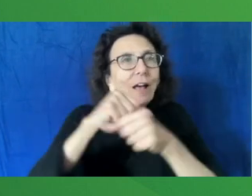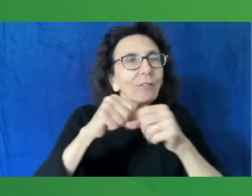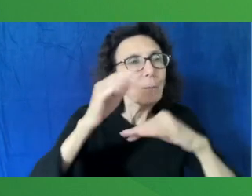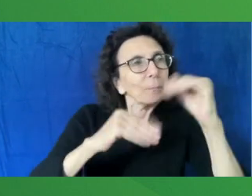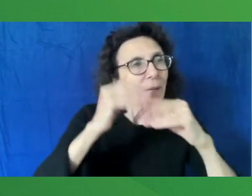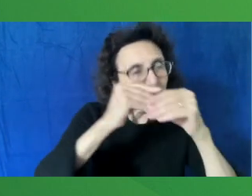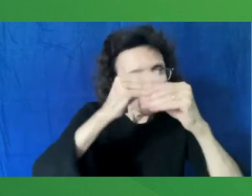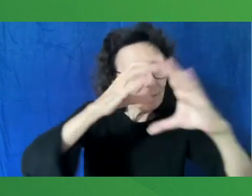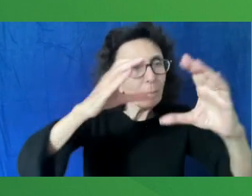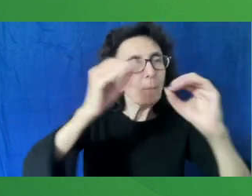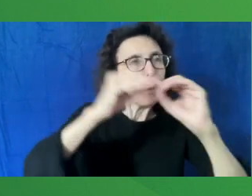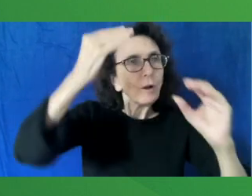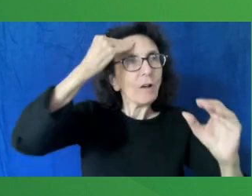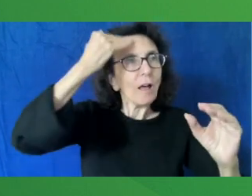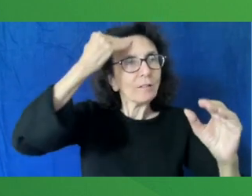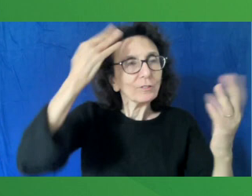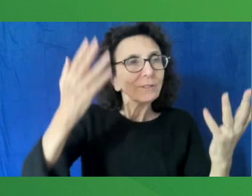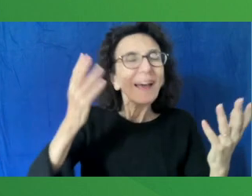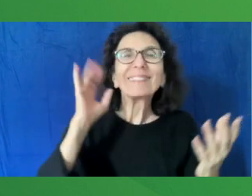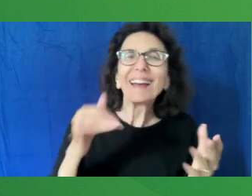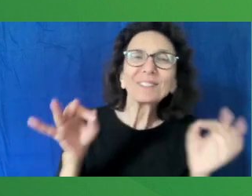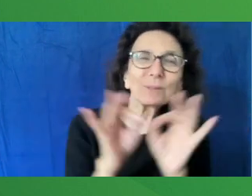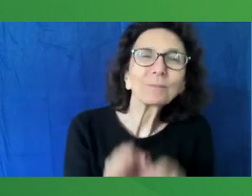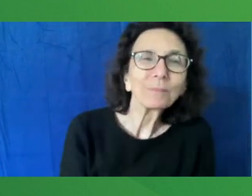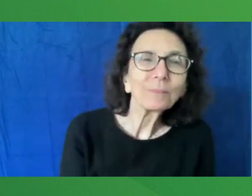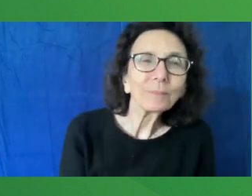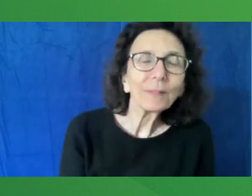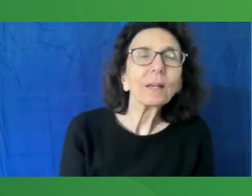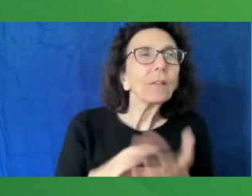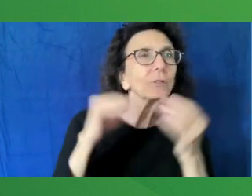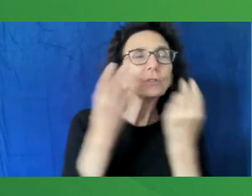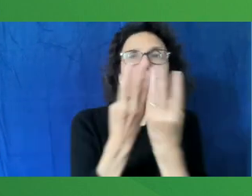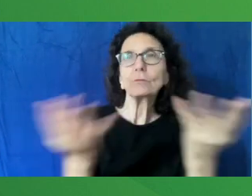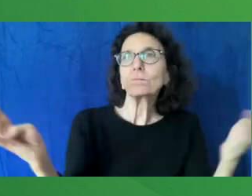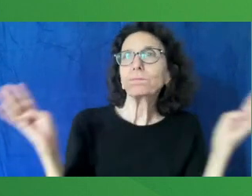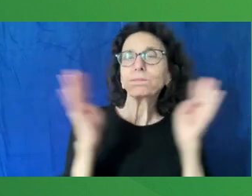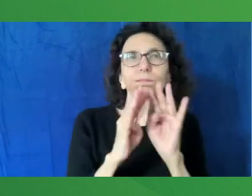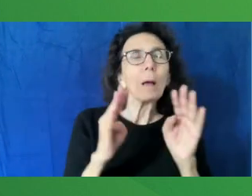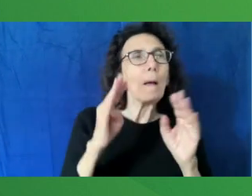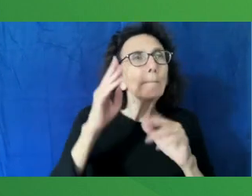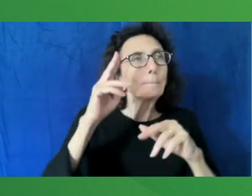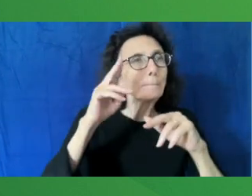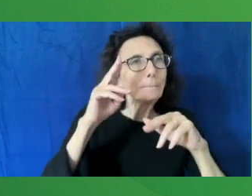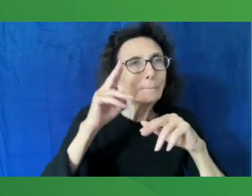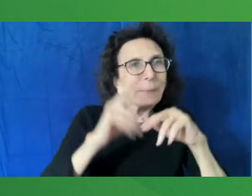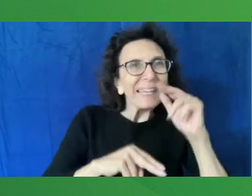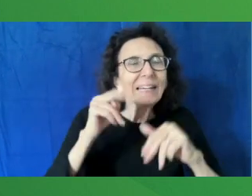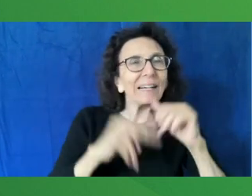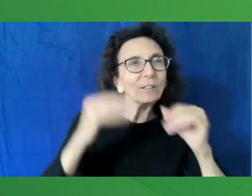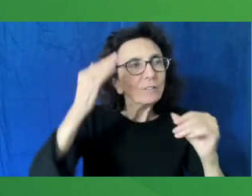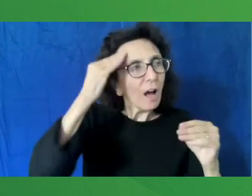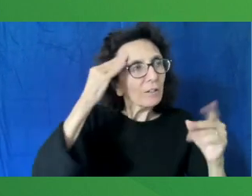All of the students in the whole class are part of the knowledge building, and they really believe it.